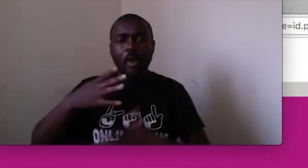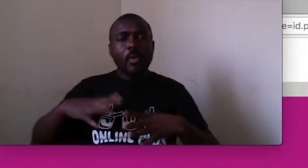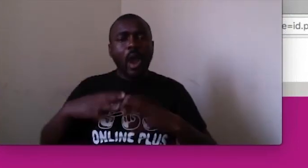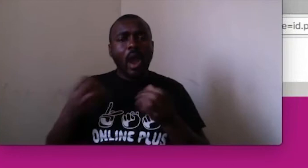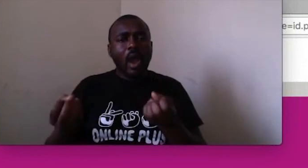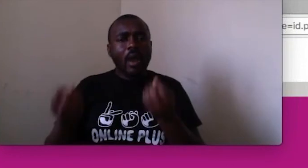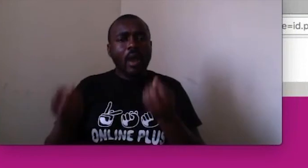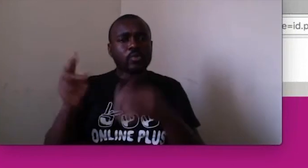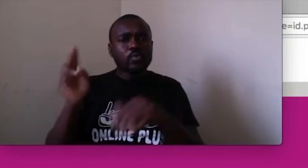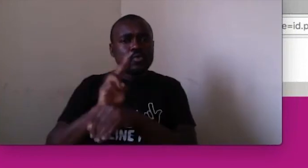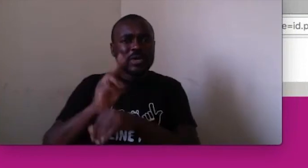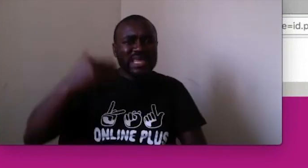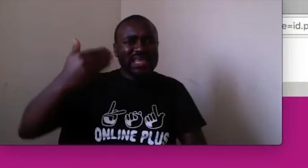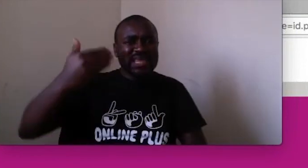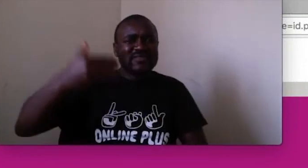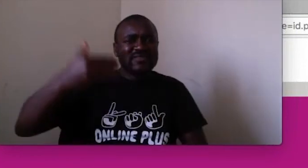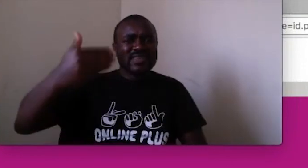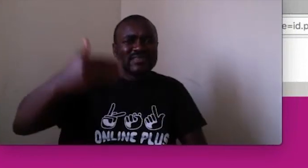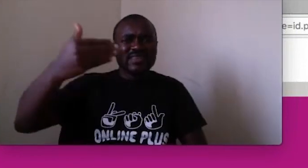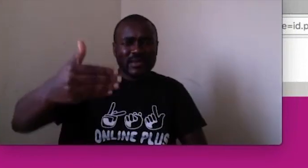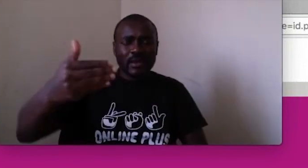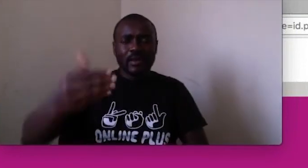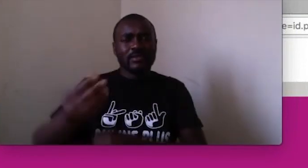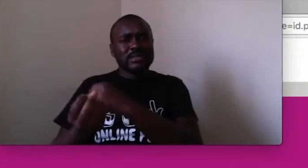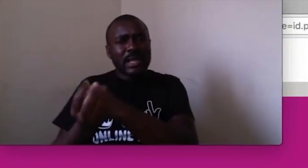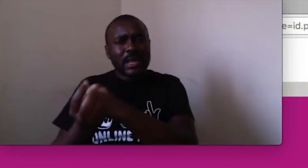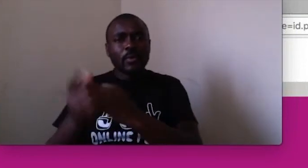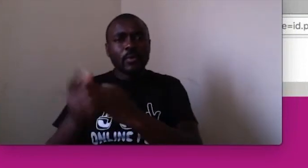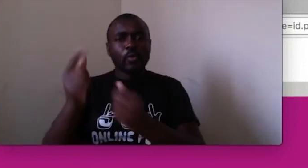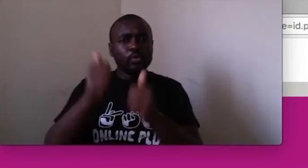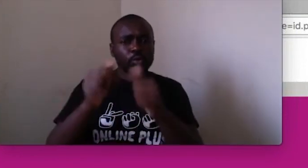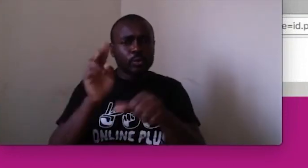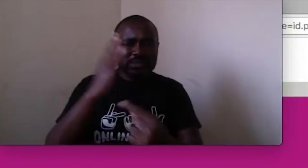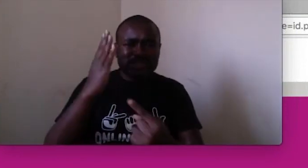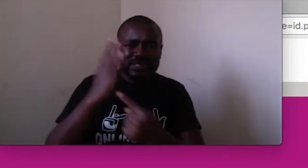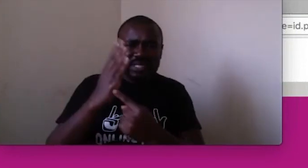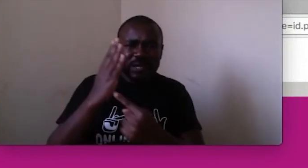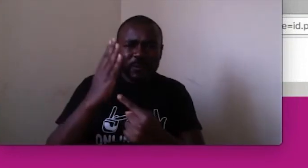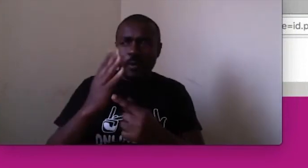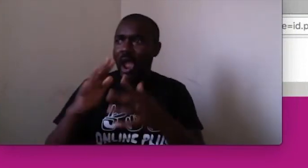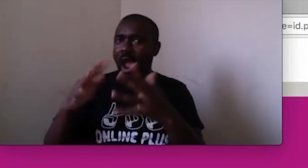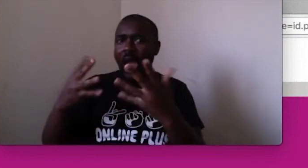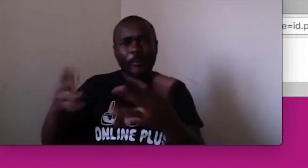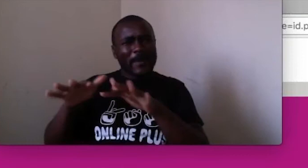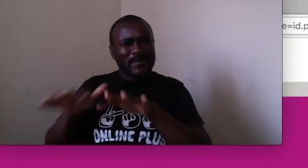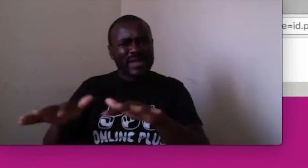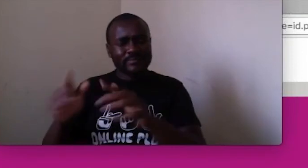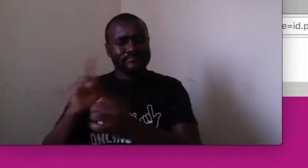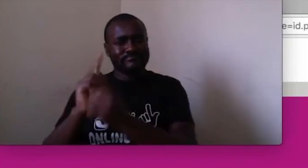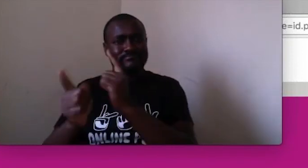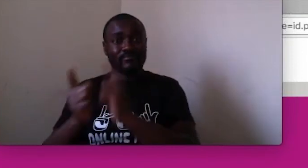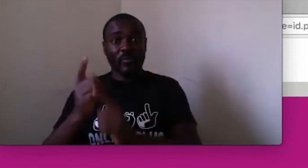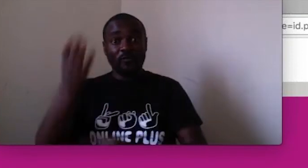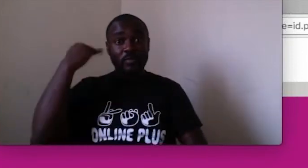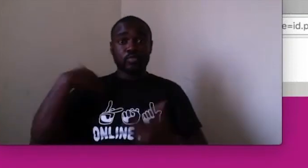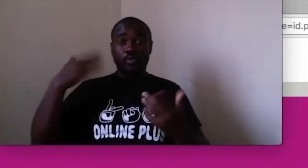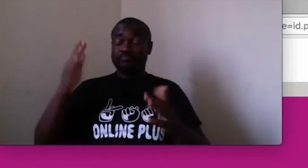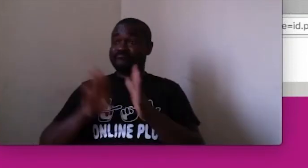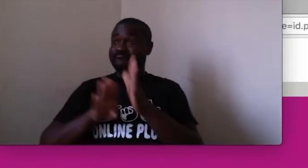how many people are using it every day? really explain everything how to market